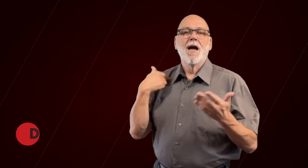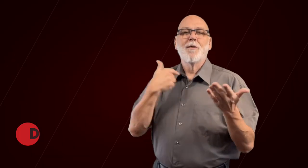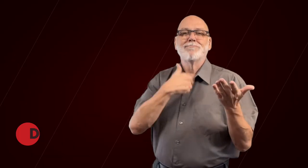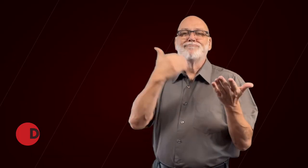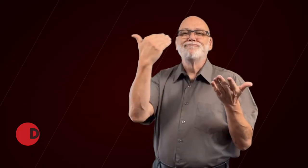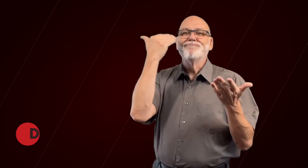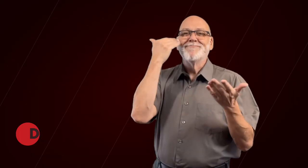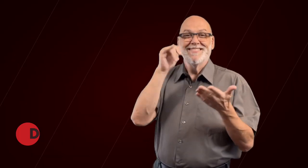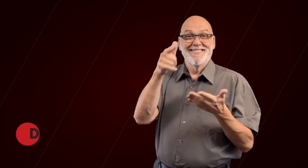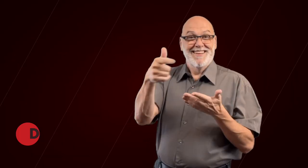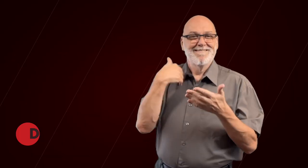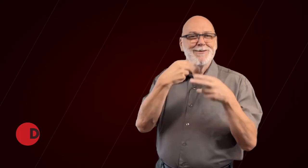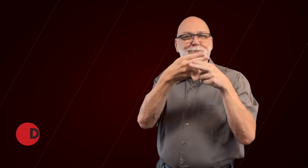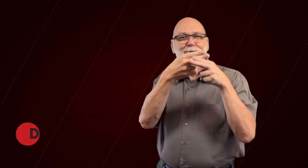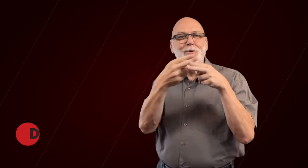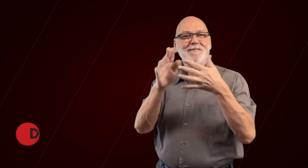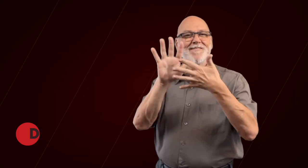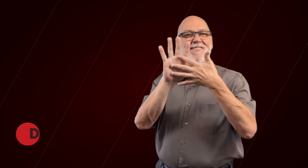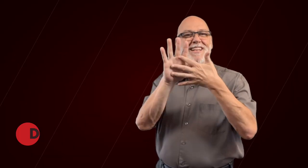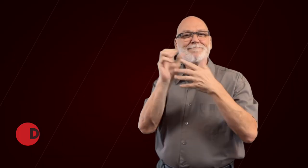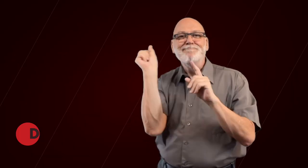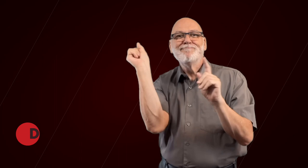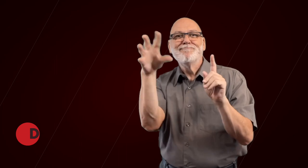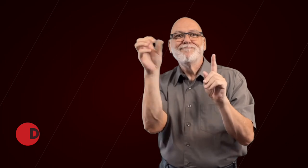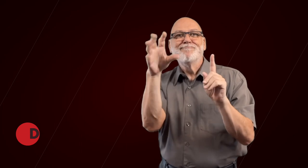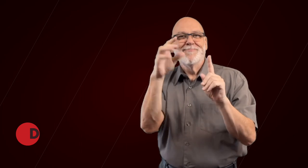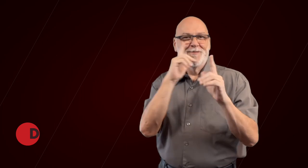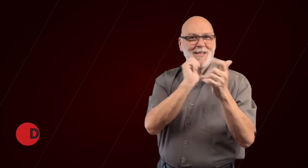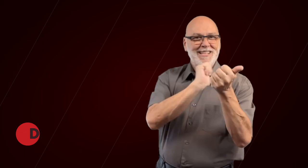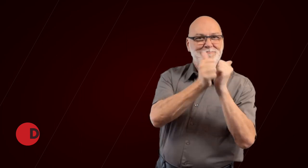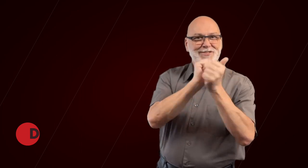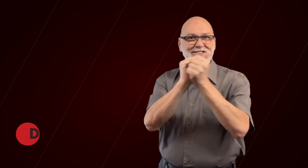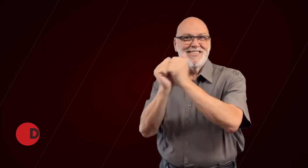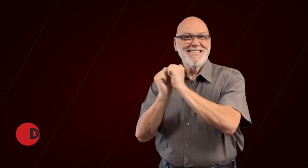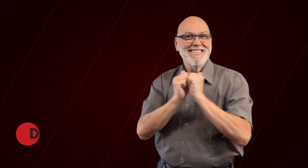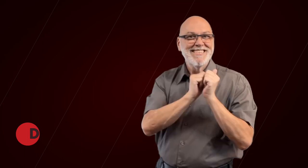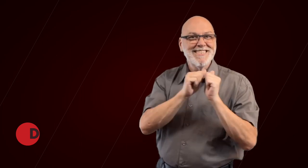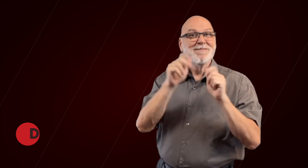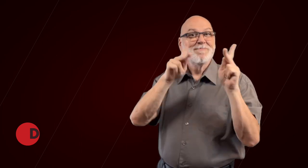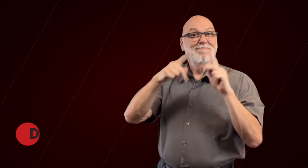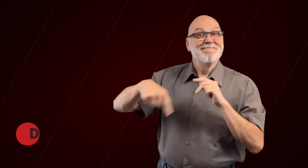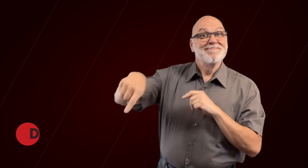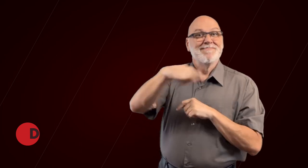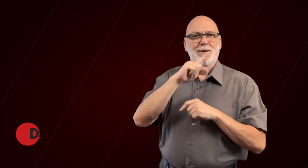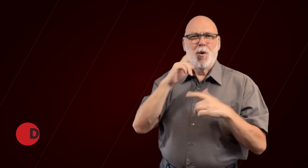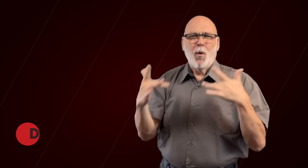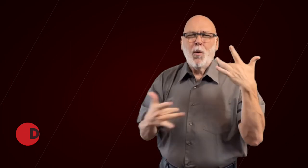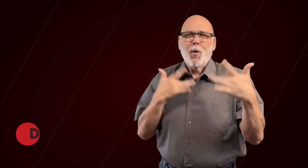[ANSELMO]: We know that there is a short film pitch competition